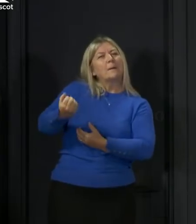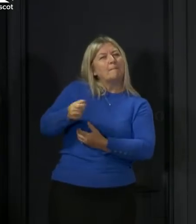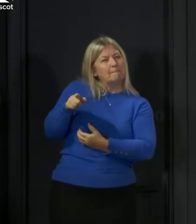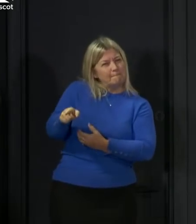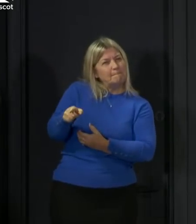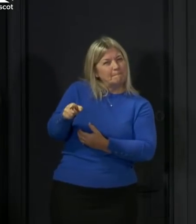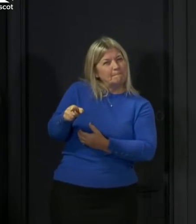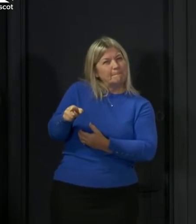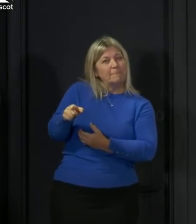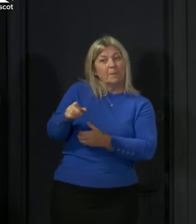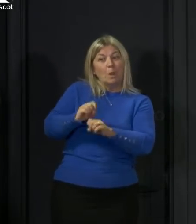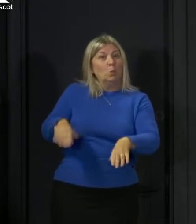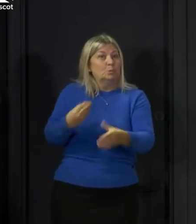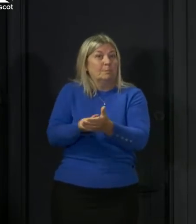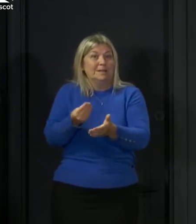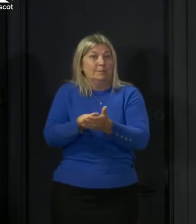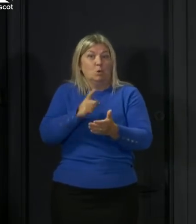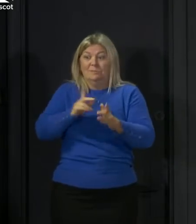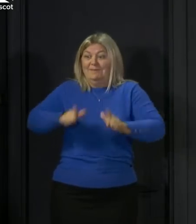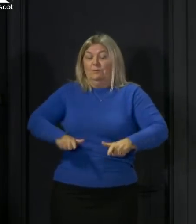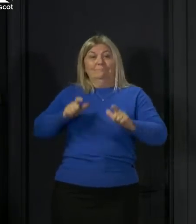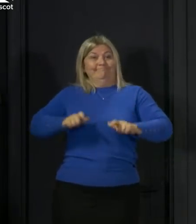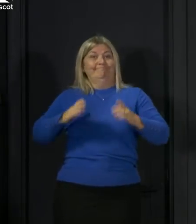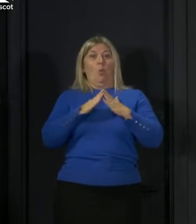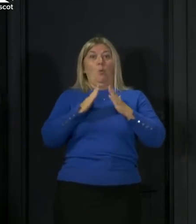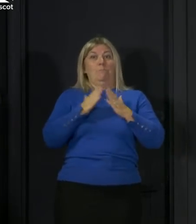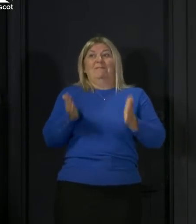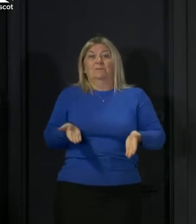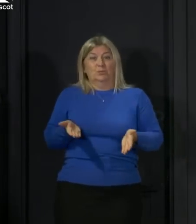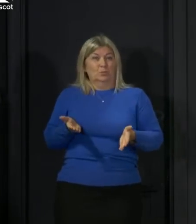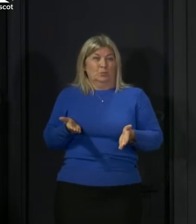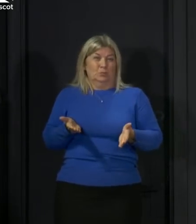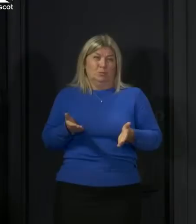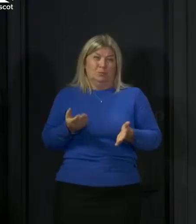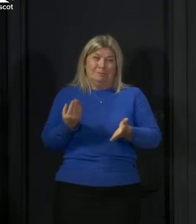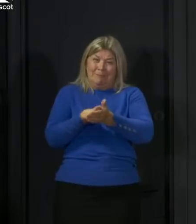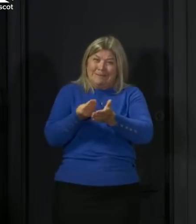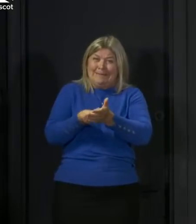and who therefore might find it financially challenging or in some cases even impossible